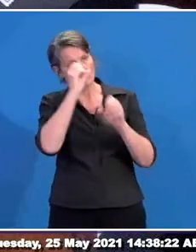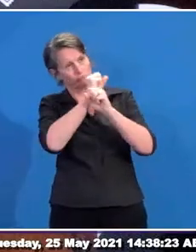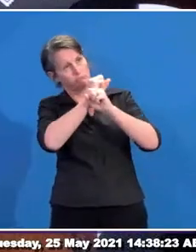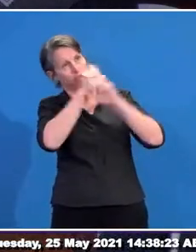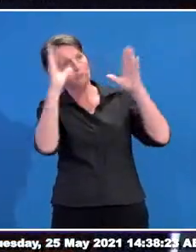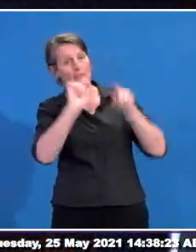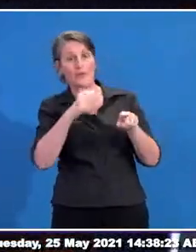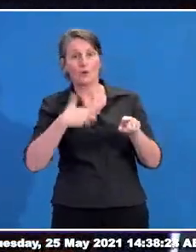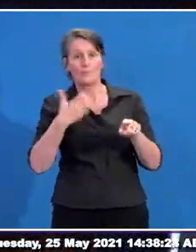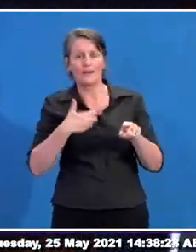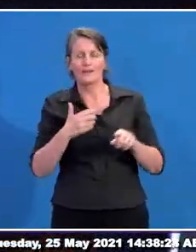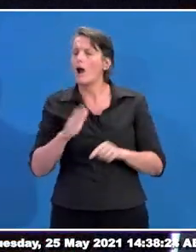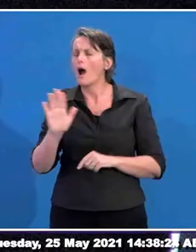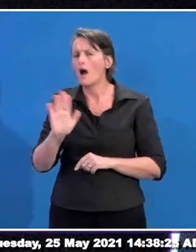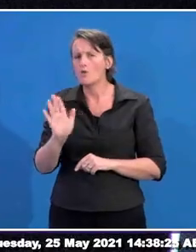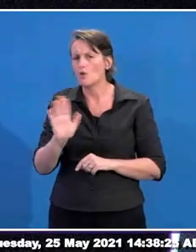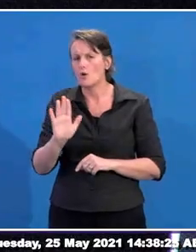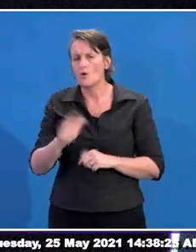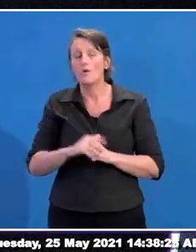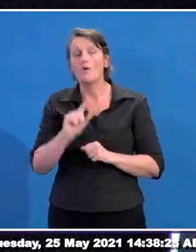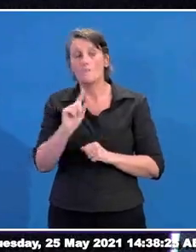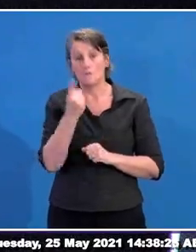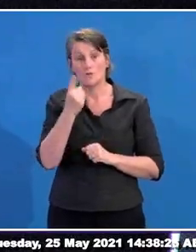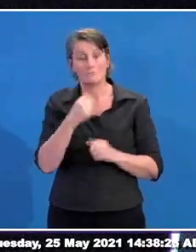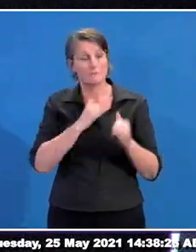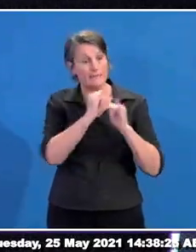The next step would be, after I've taken the notes, I actually type those up as